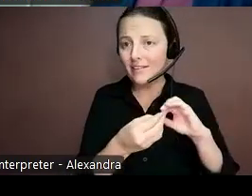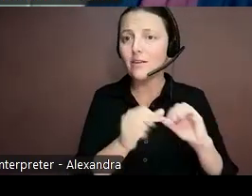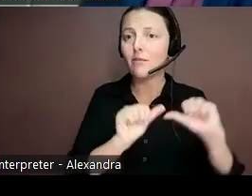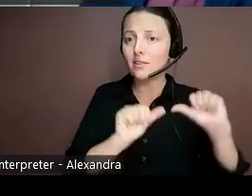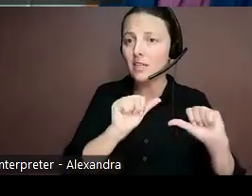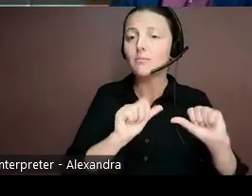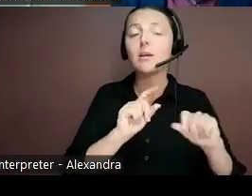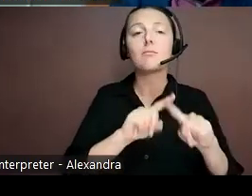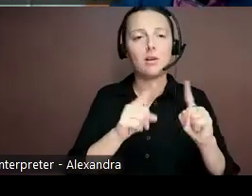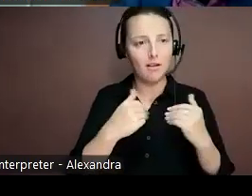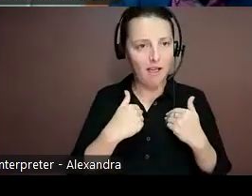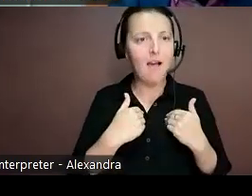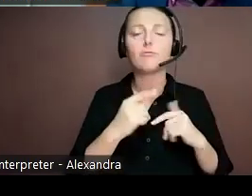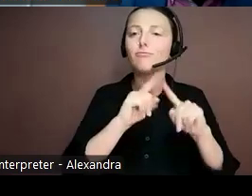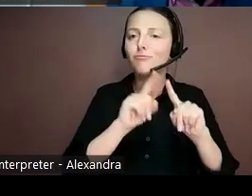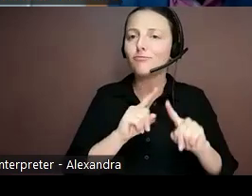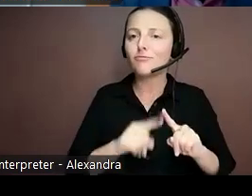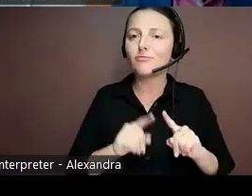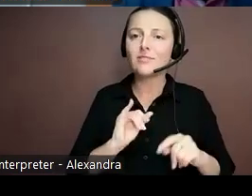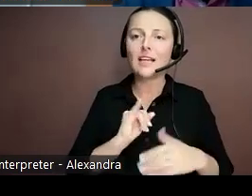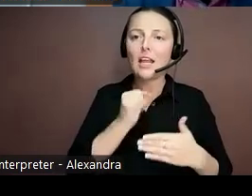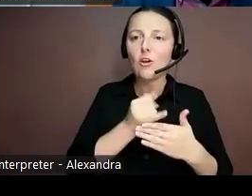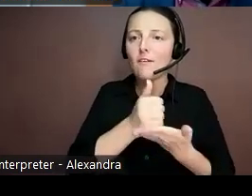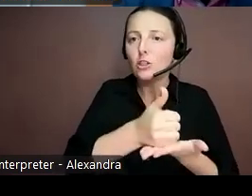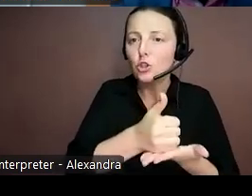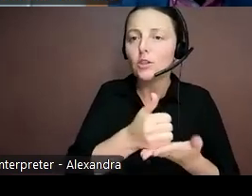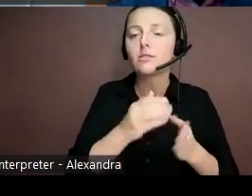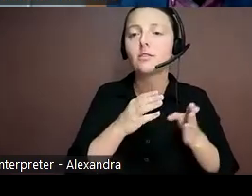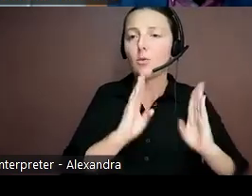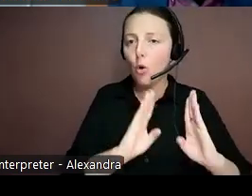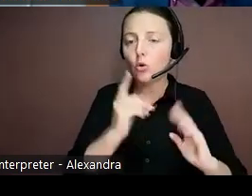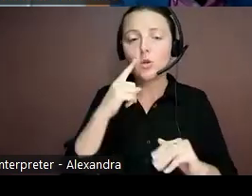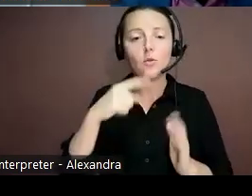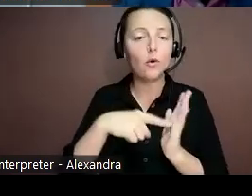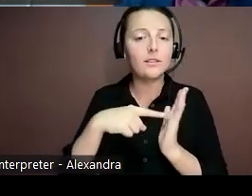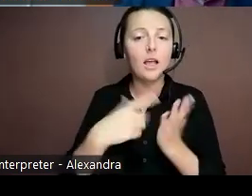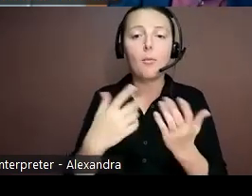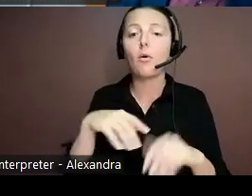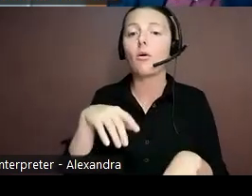try like you might try medic adjusting There are meds like ECT, CBT, anger control therapy. There